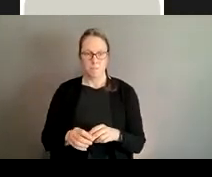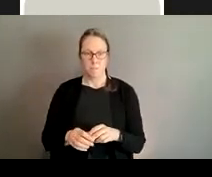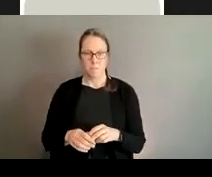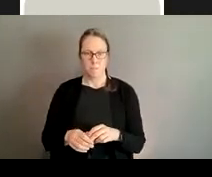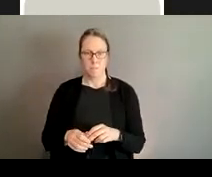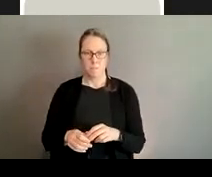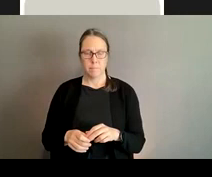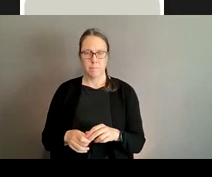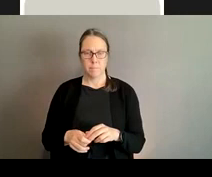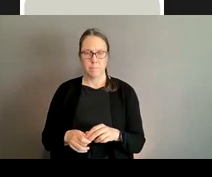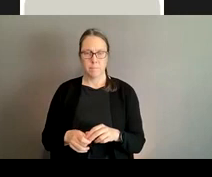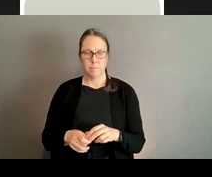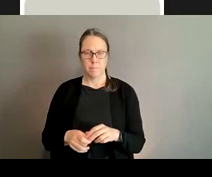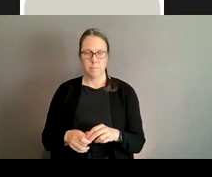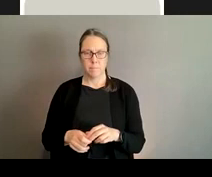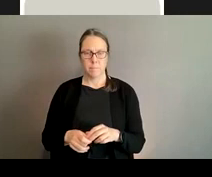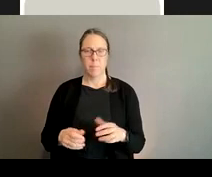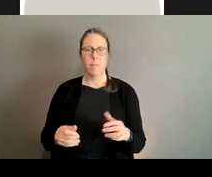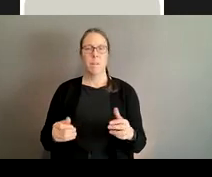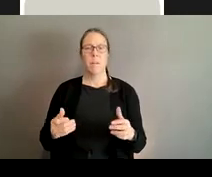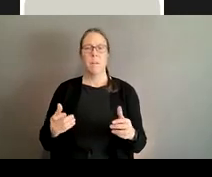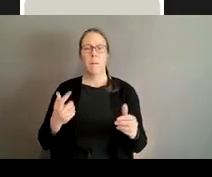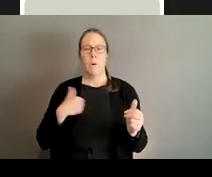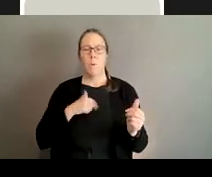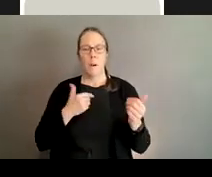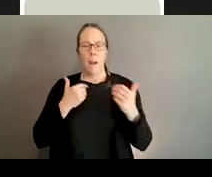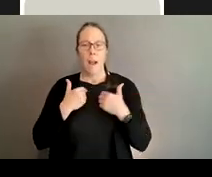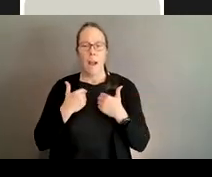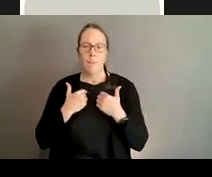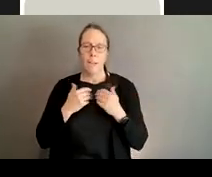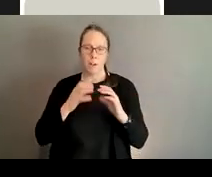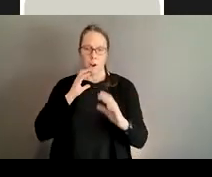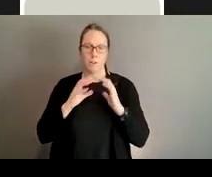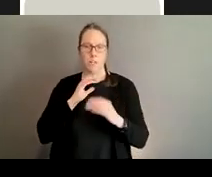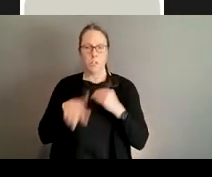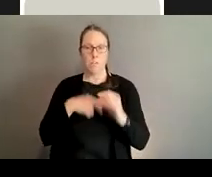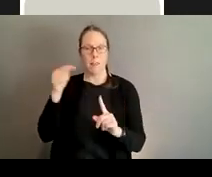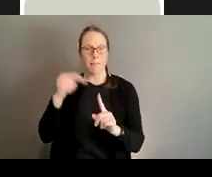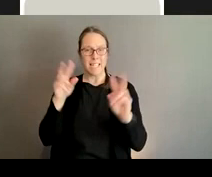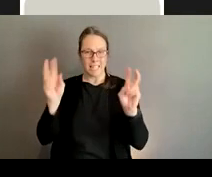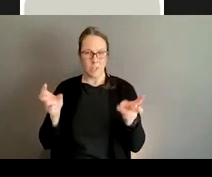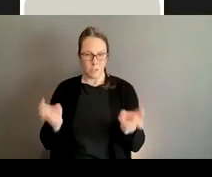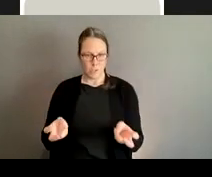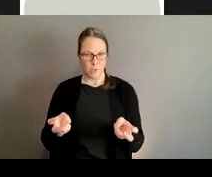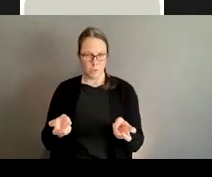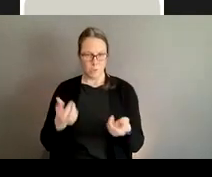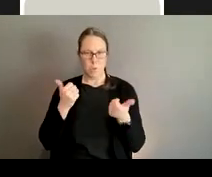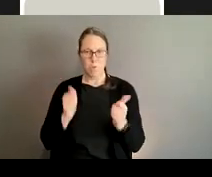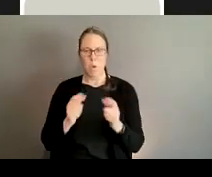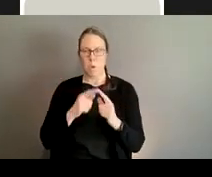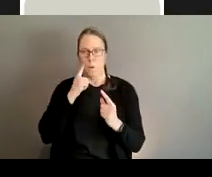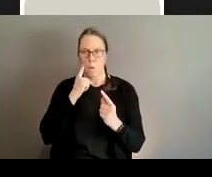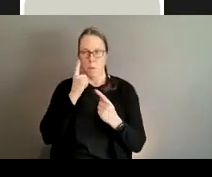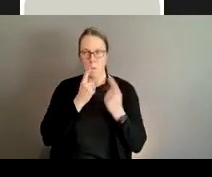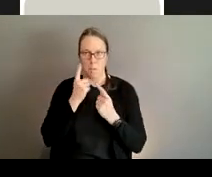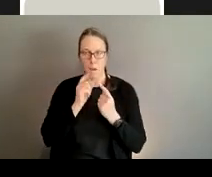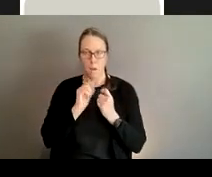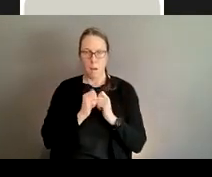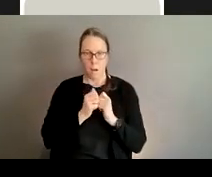conversations really about this very issue trying to think about how to develop more